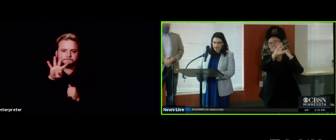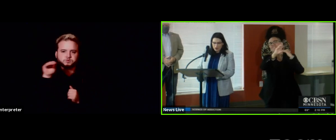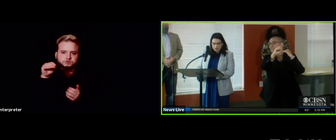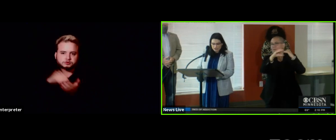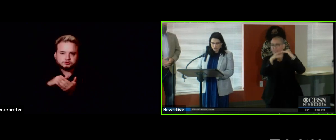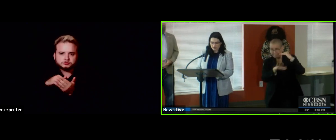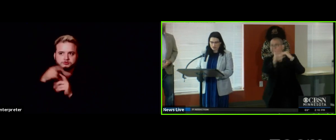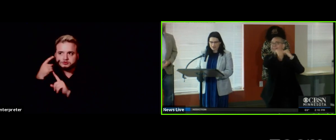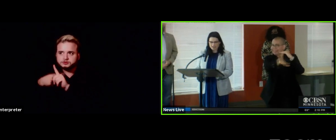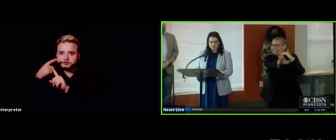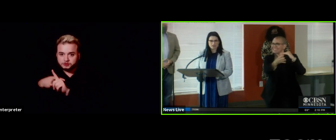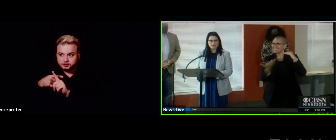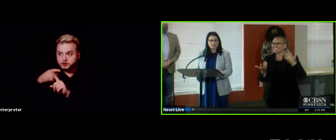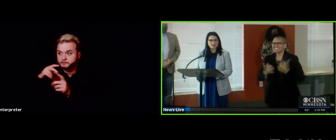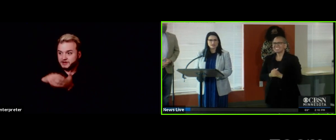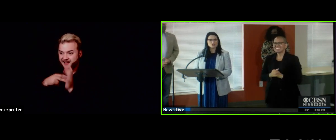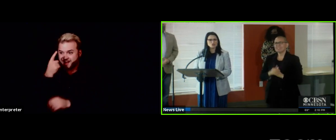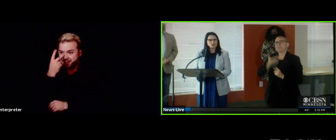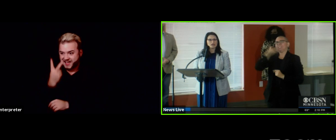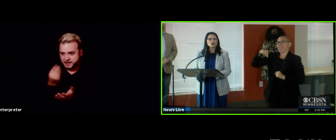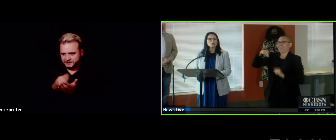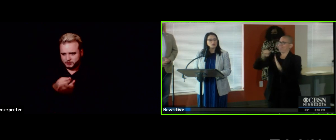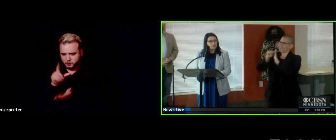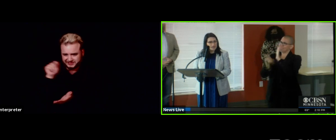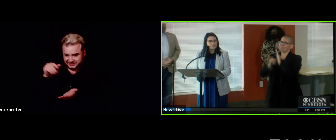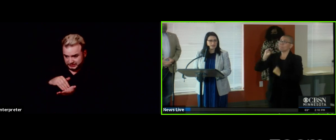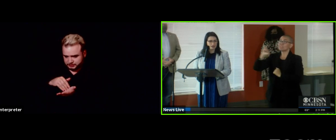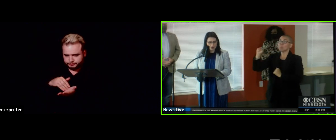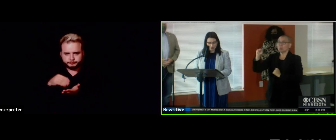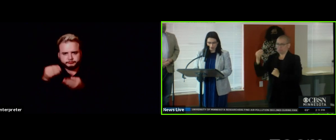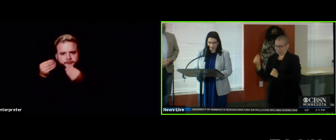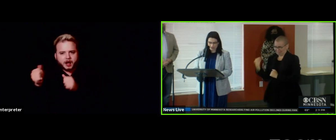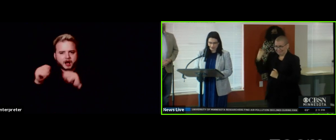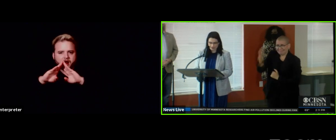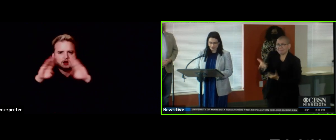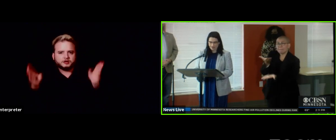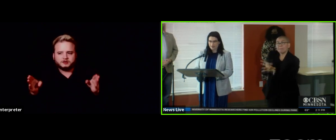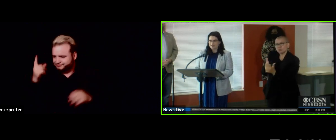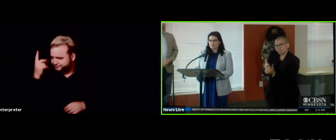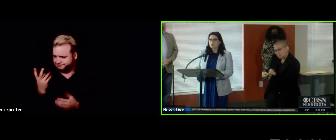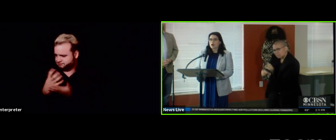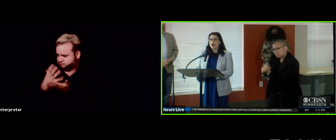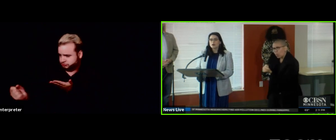how Minnesota can make a difference and ensuring we are preventing homelessness. This one hundred